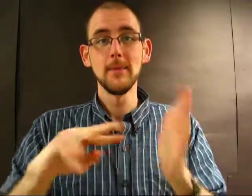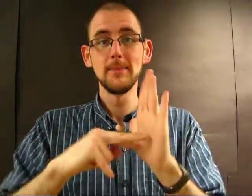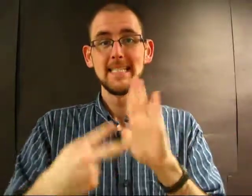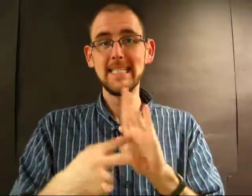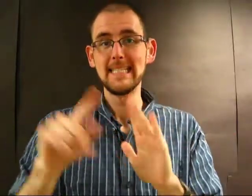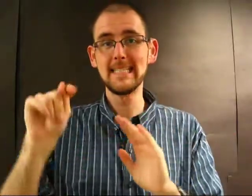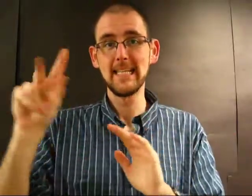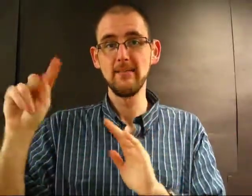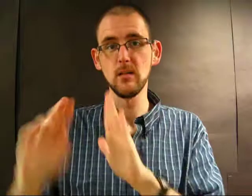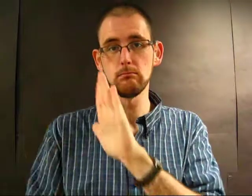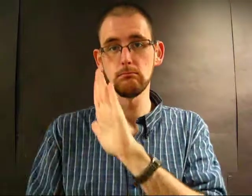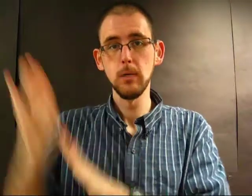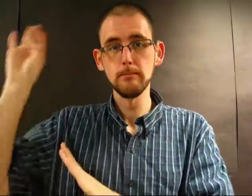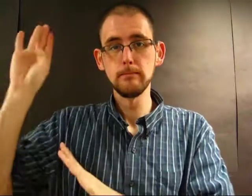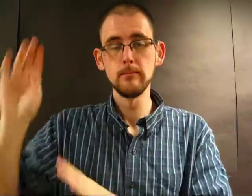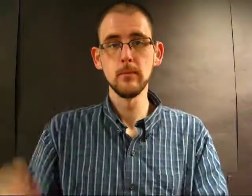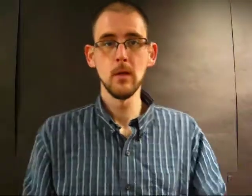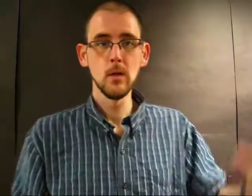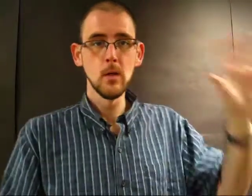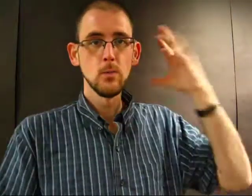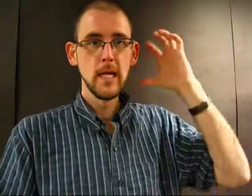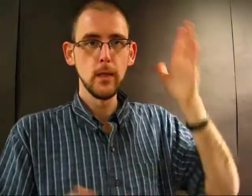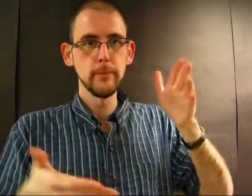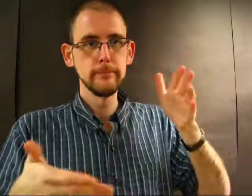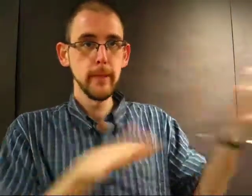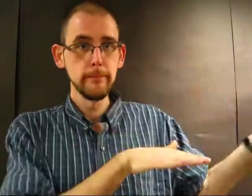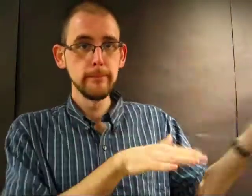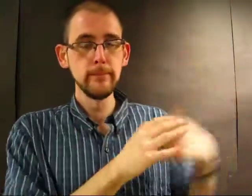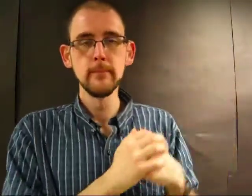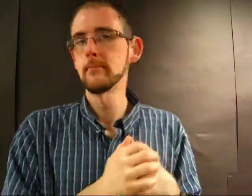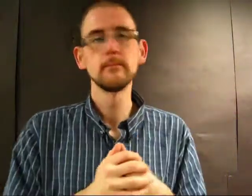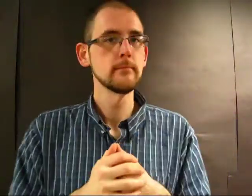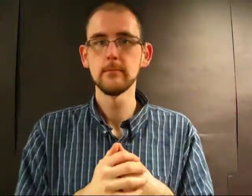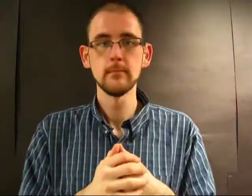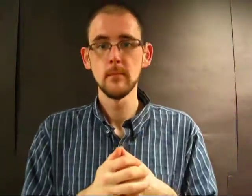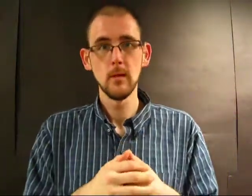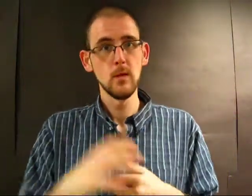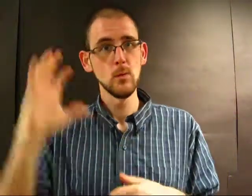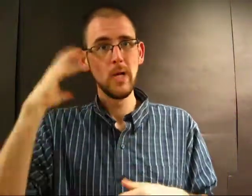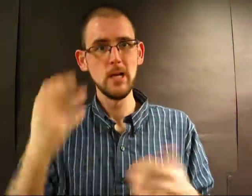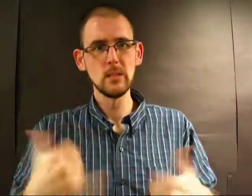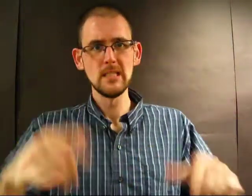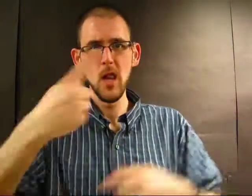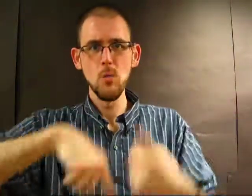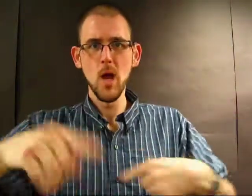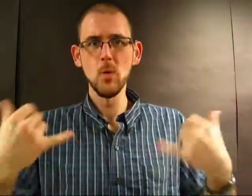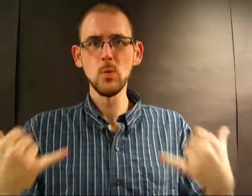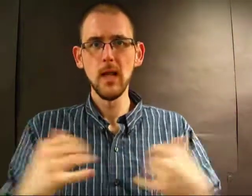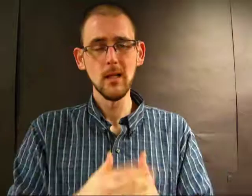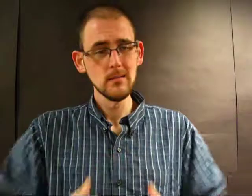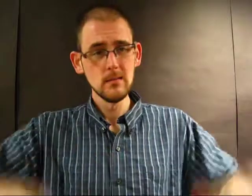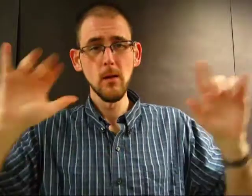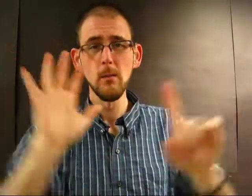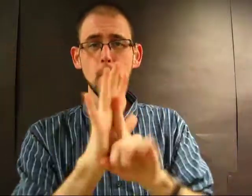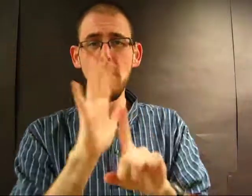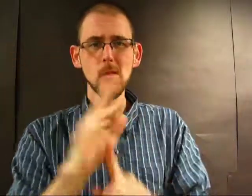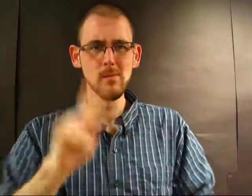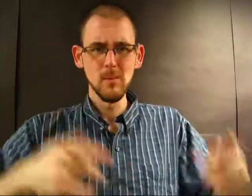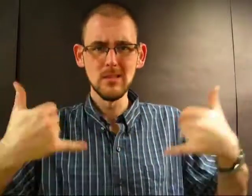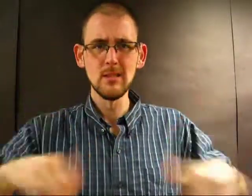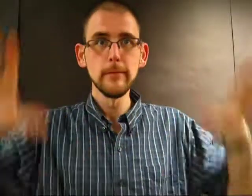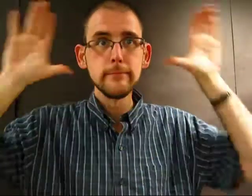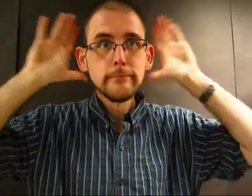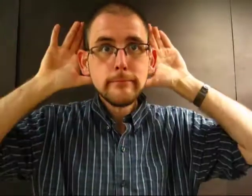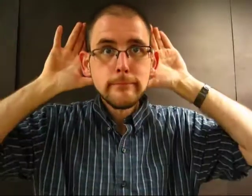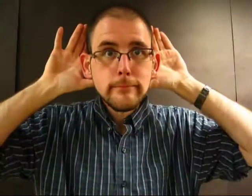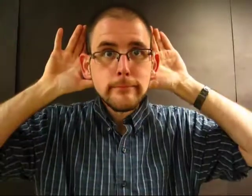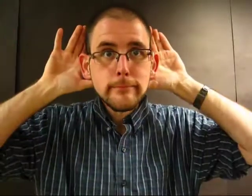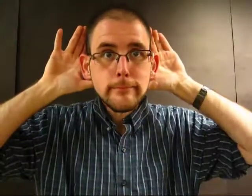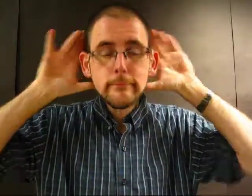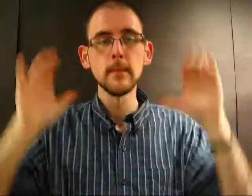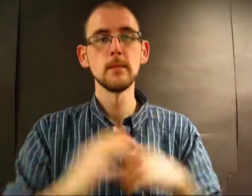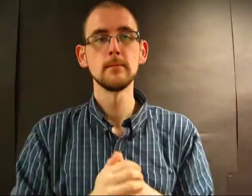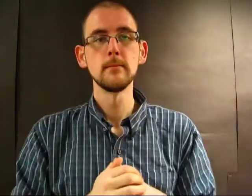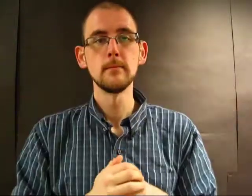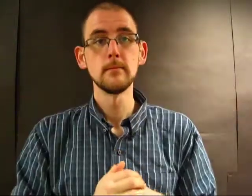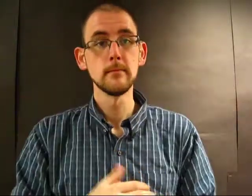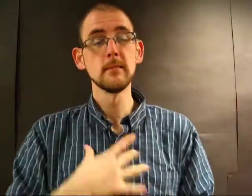But does that mean TV killed radio? Not at all. Radio's still around and still very popular. People still listen to it.